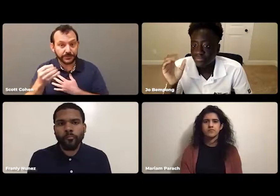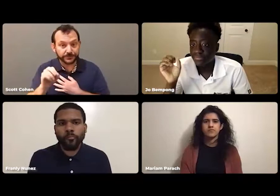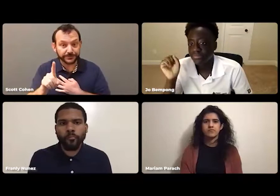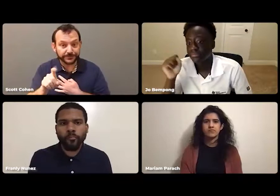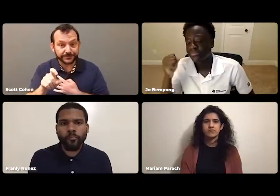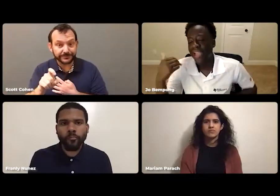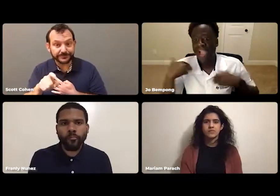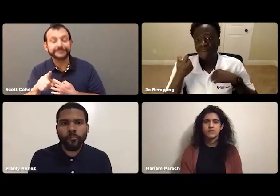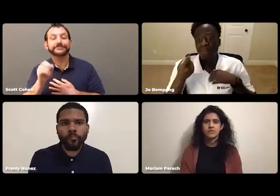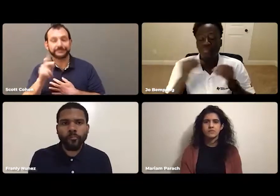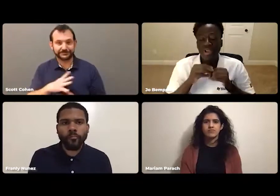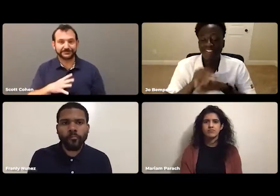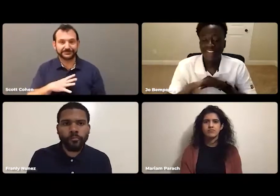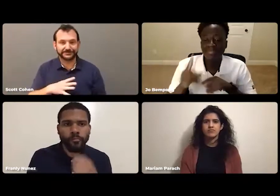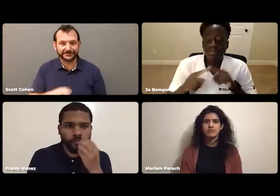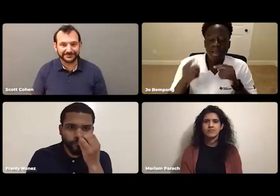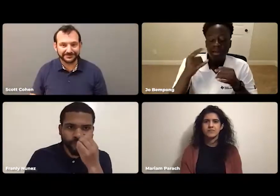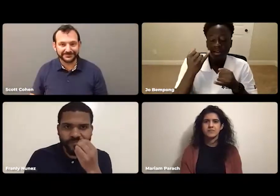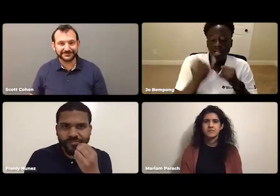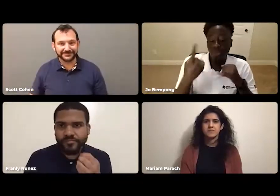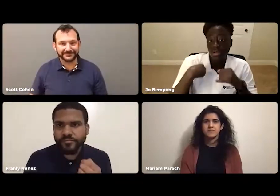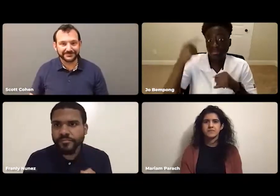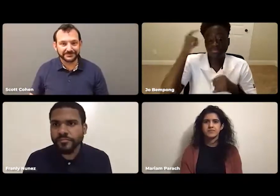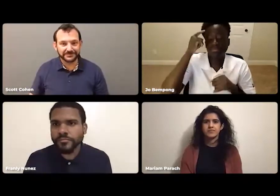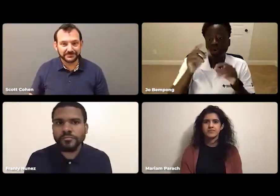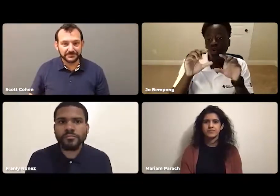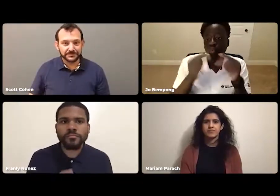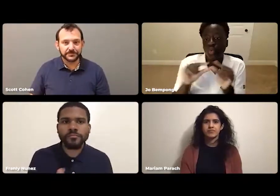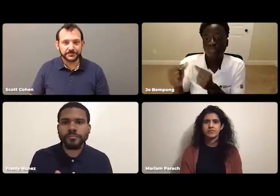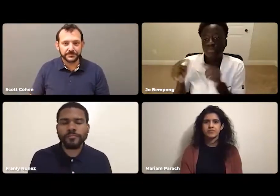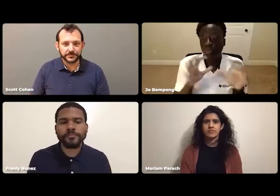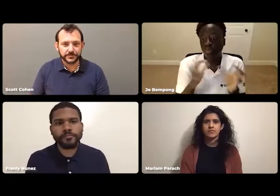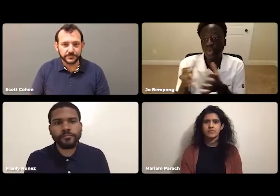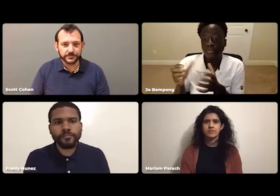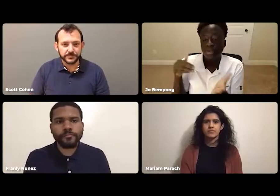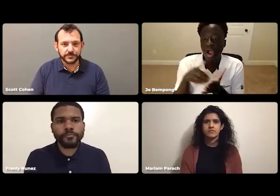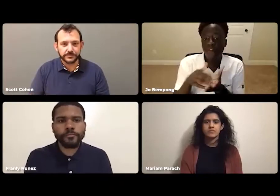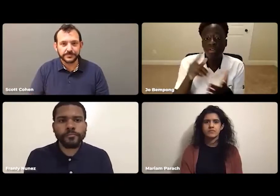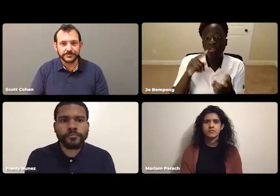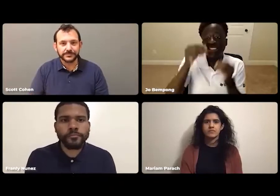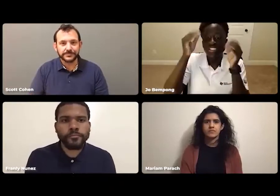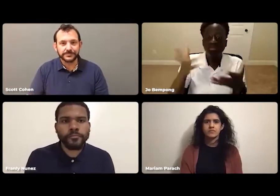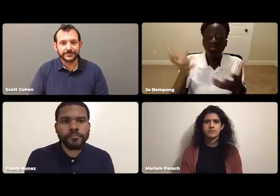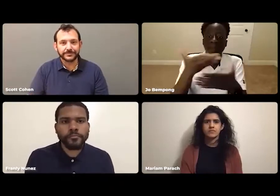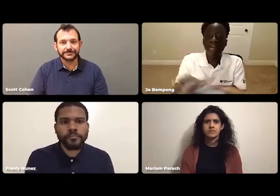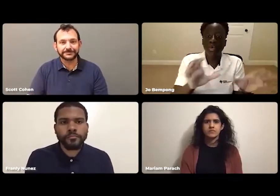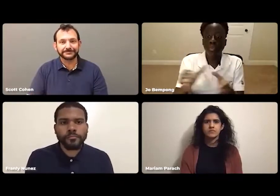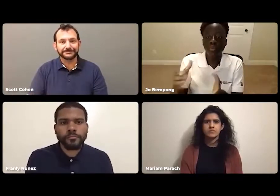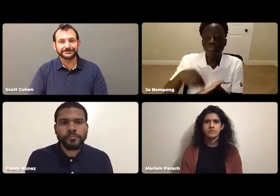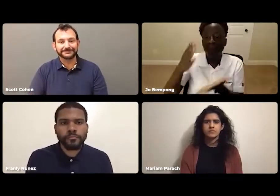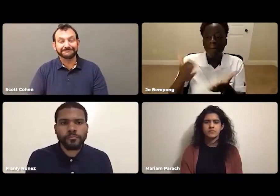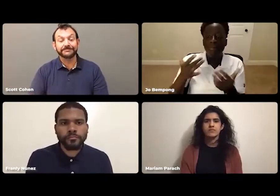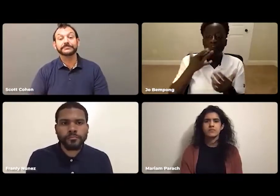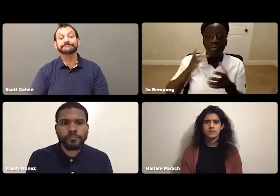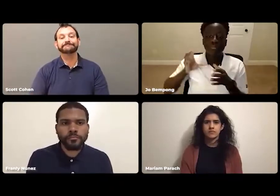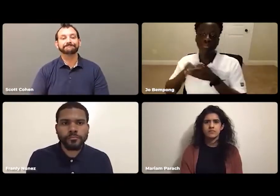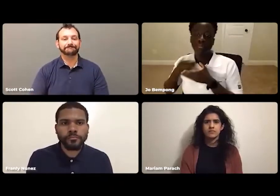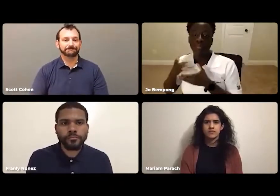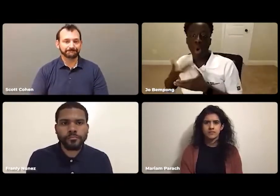A few more pieces of advice: Within groups, teachers when they split them,